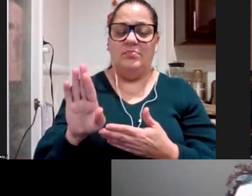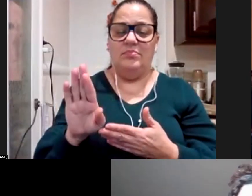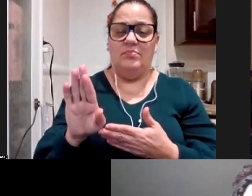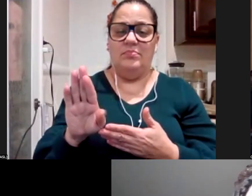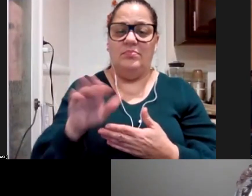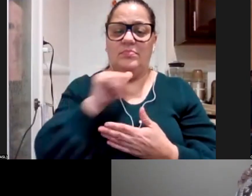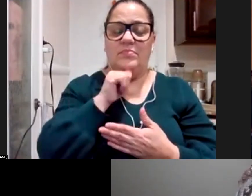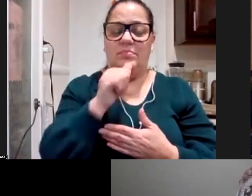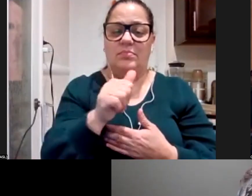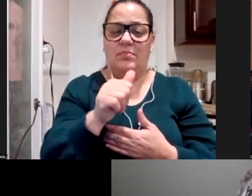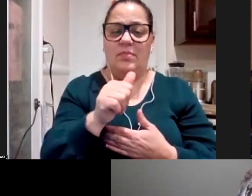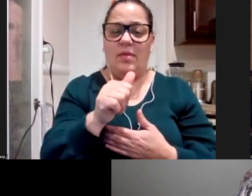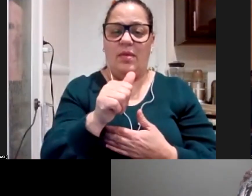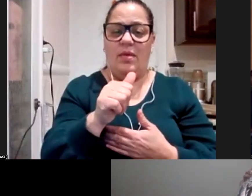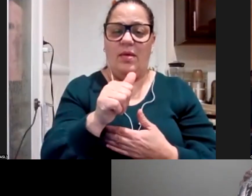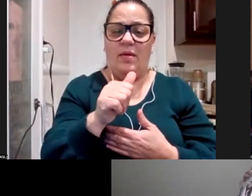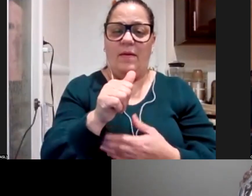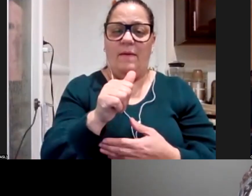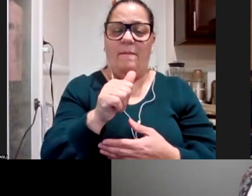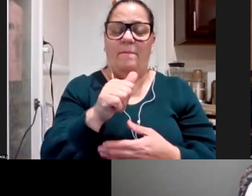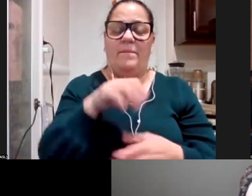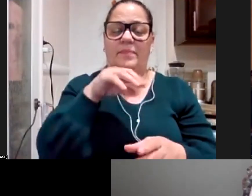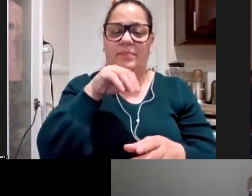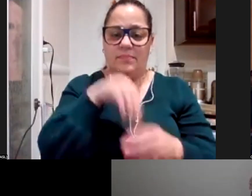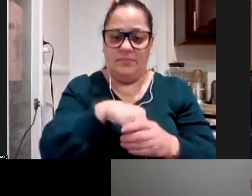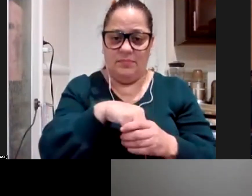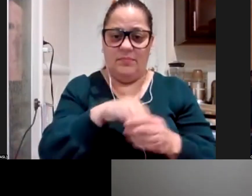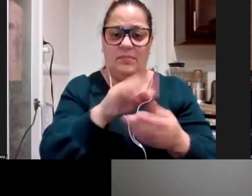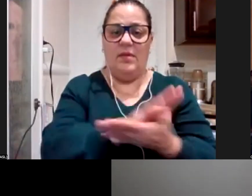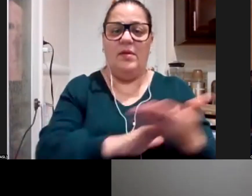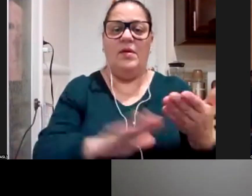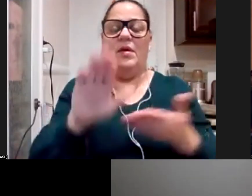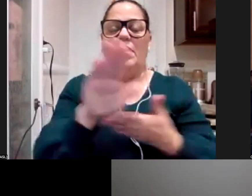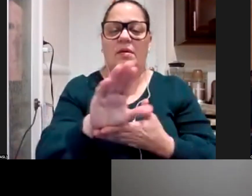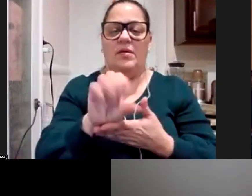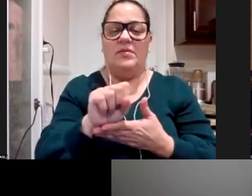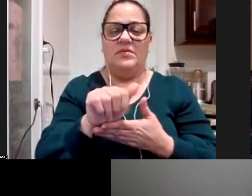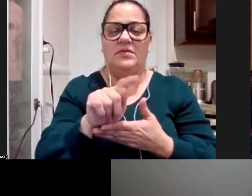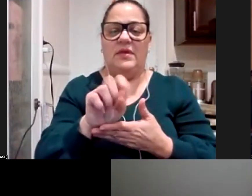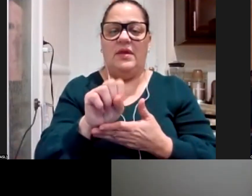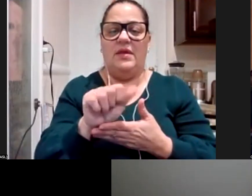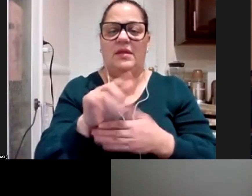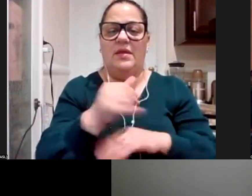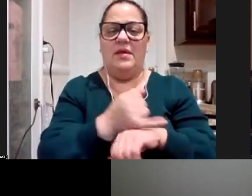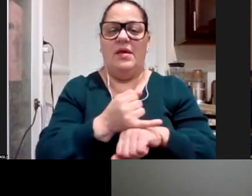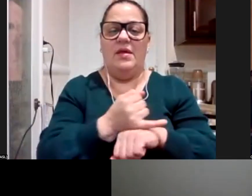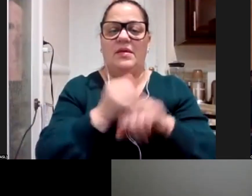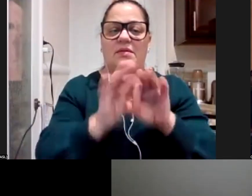not um in the archives at the College of Staten Island, but there was it was important to create